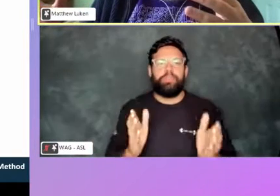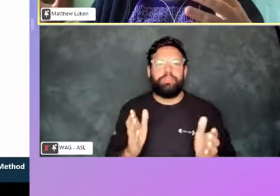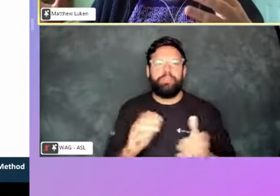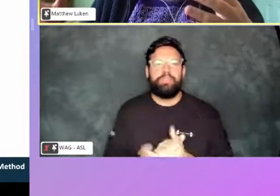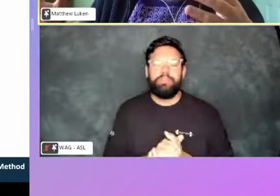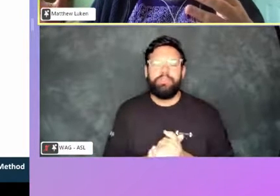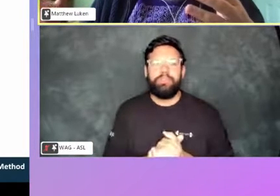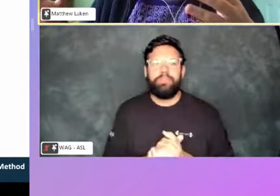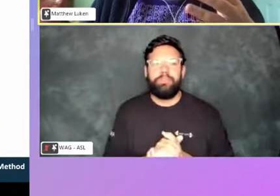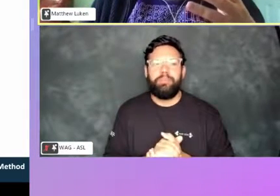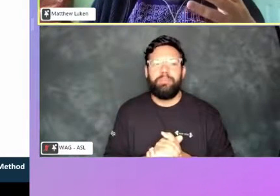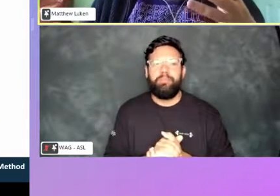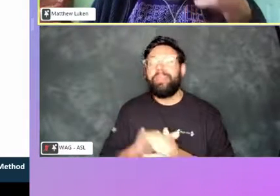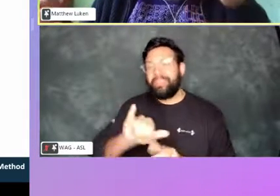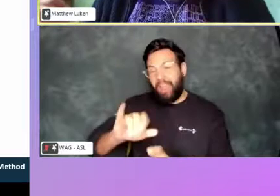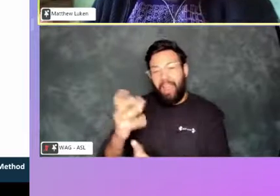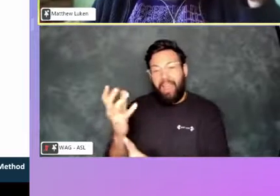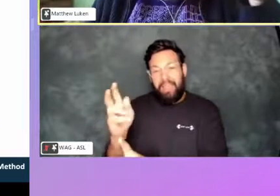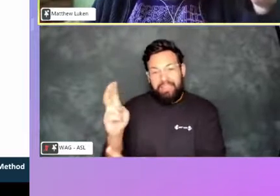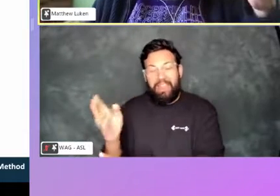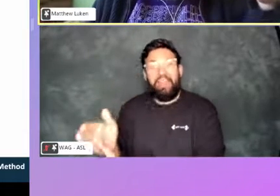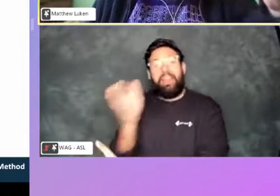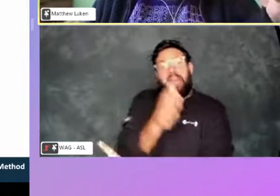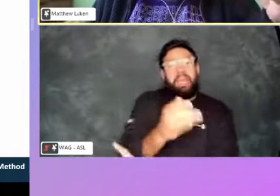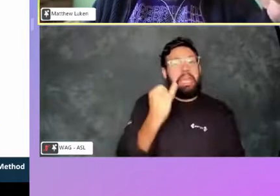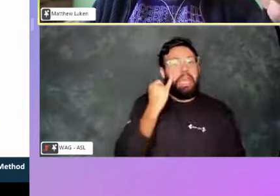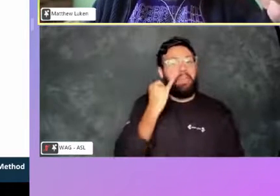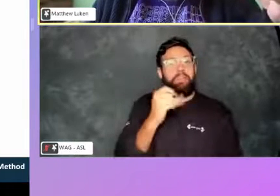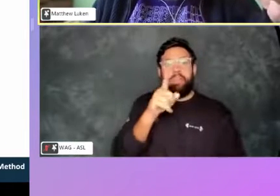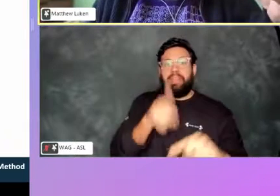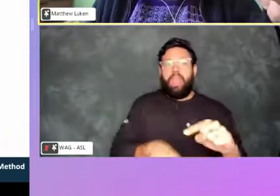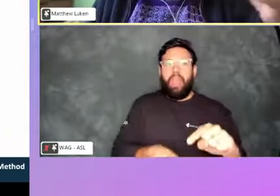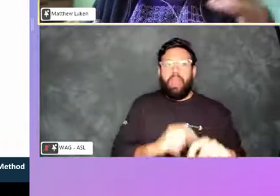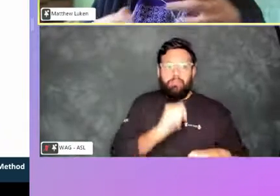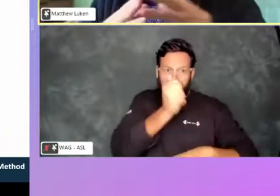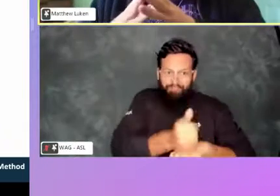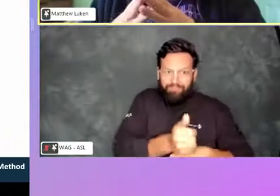Everything needs to be part of that. But, if you can't get